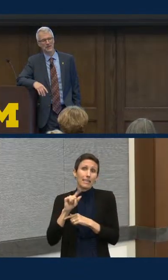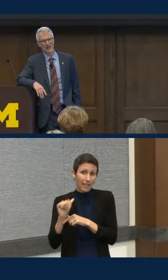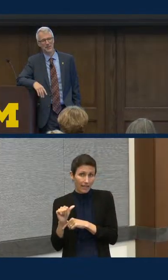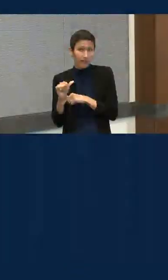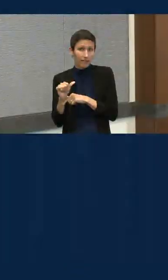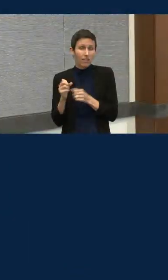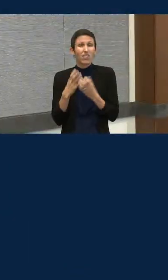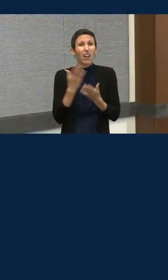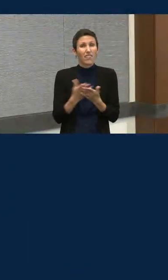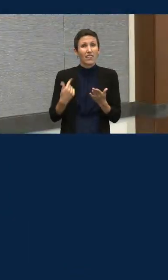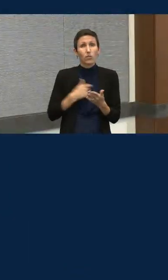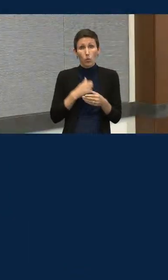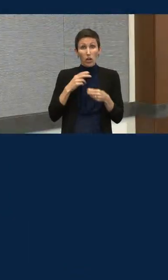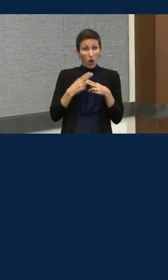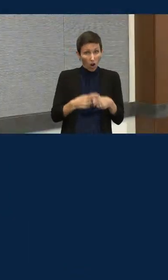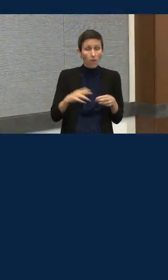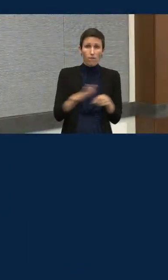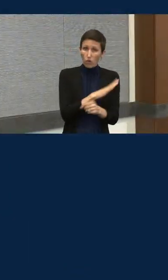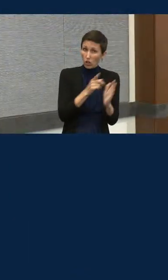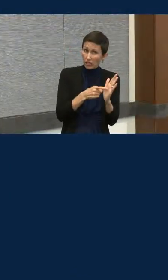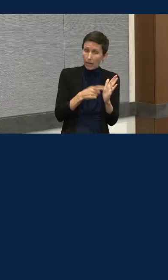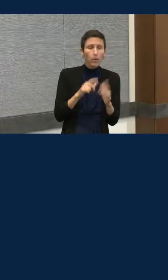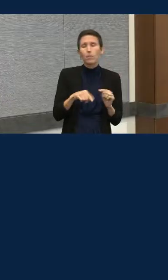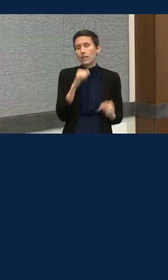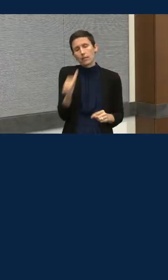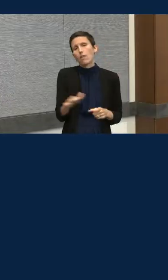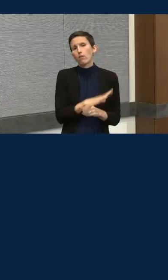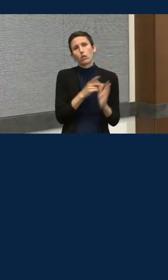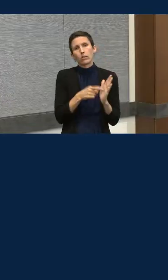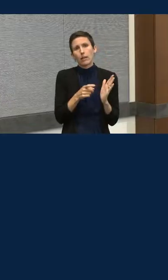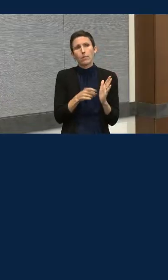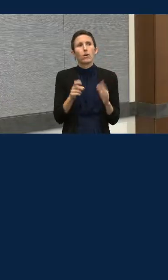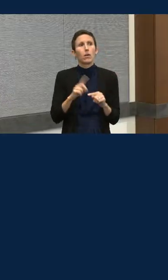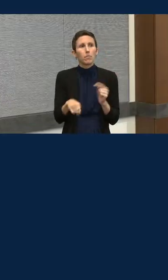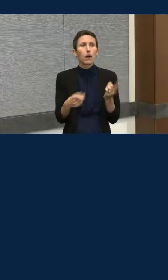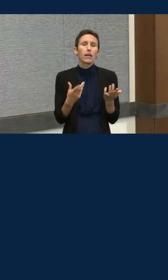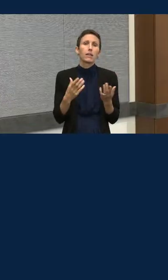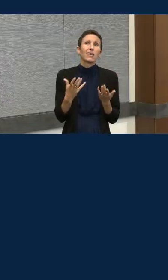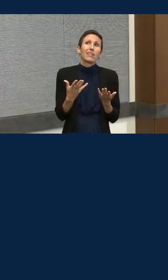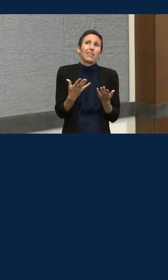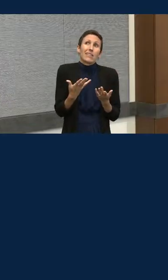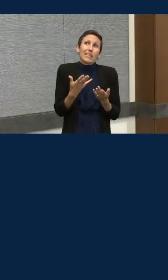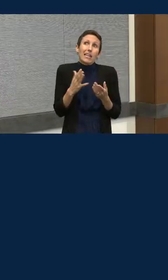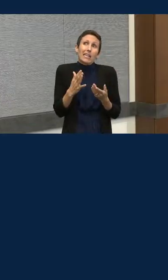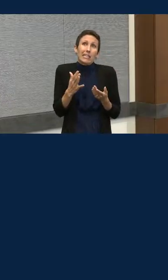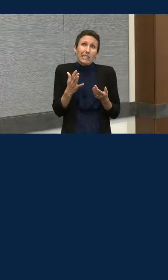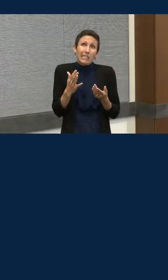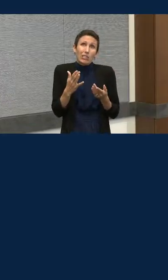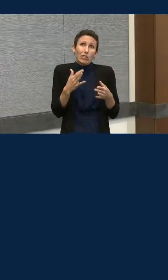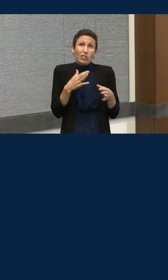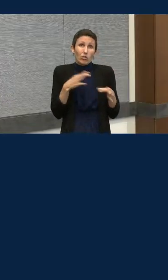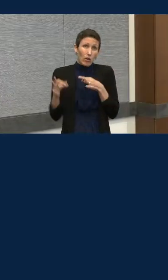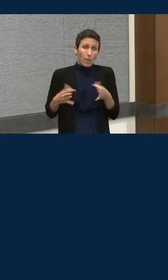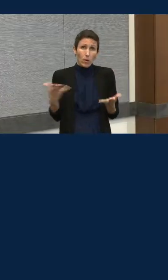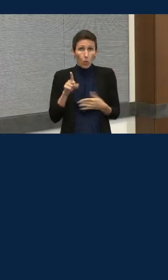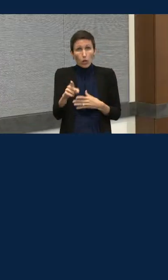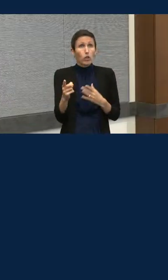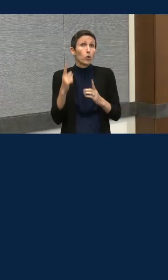And it's collected but not fully sampled. But if you make the approximation, yes, we can do